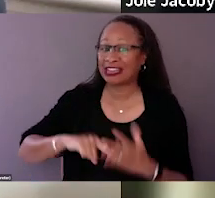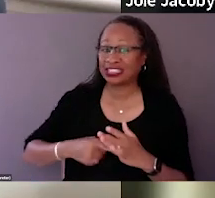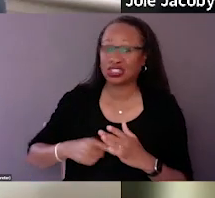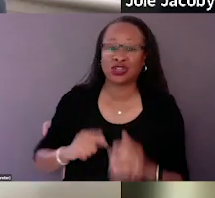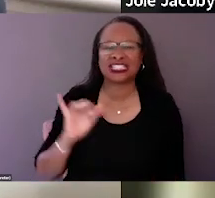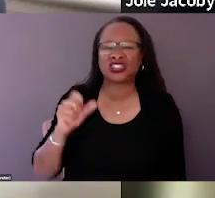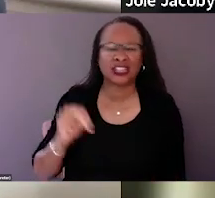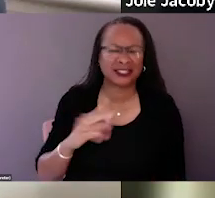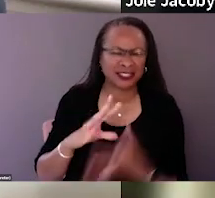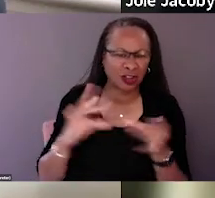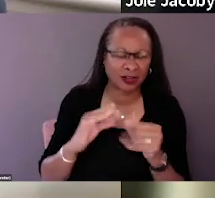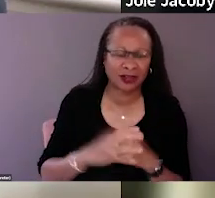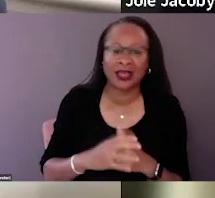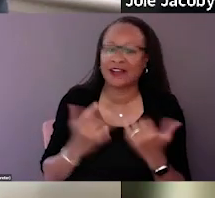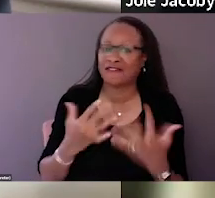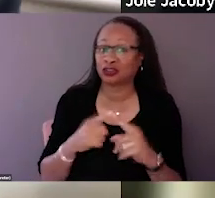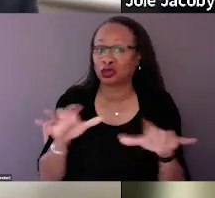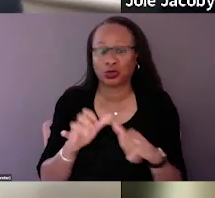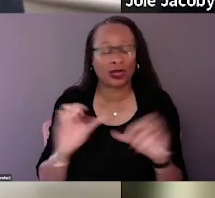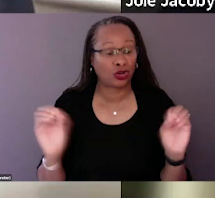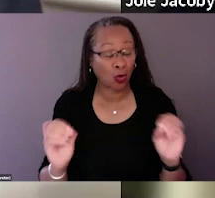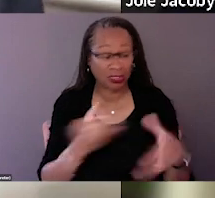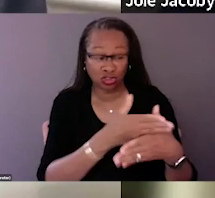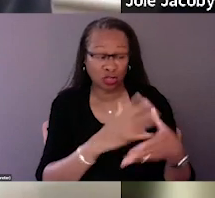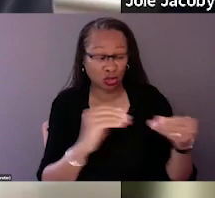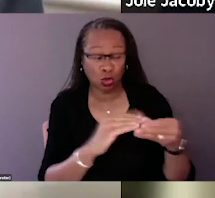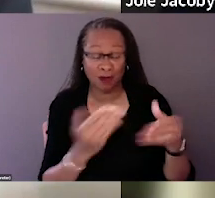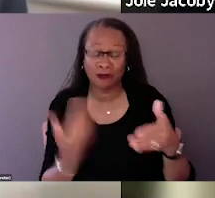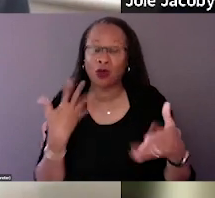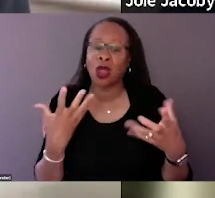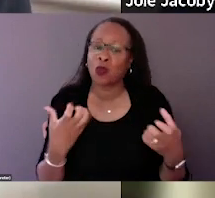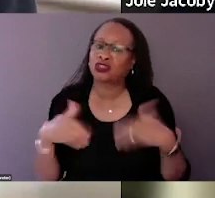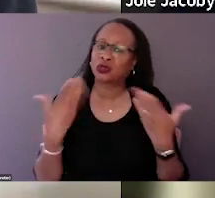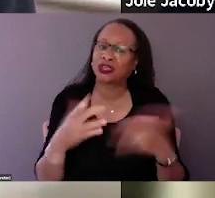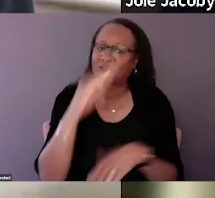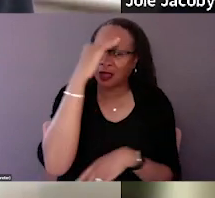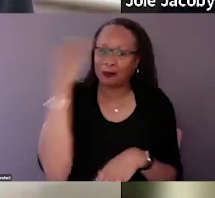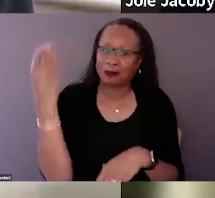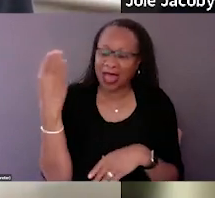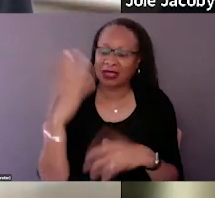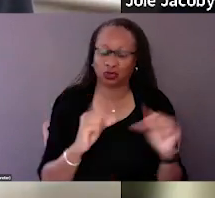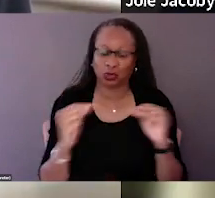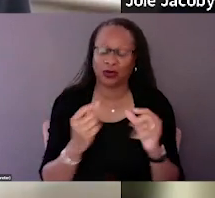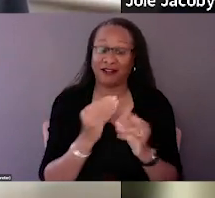other than that nobody has told this story before. I really wanted to give Black Twitter its flowers while it was still here.